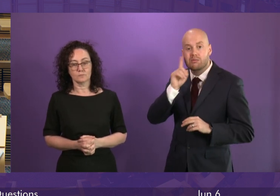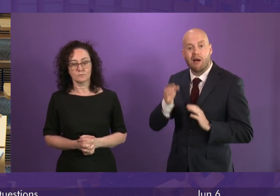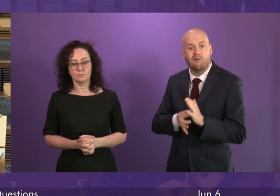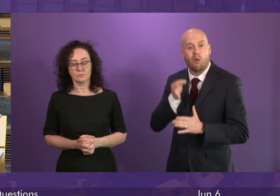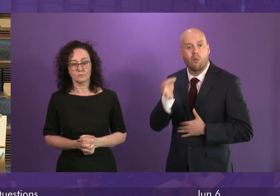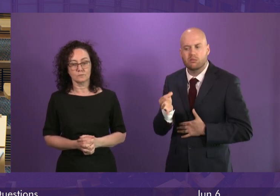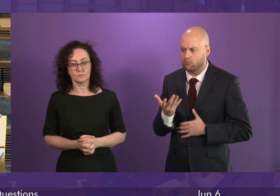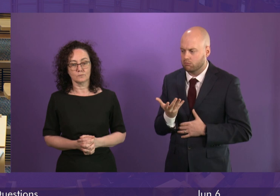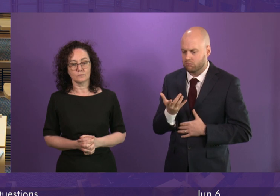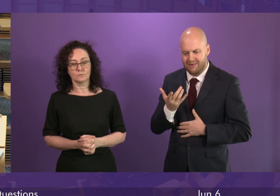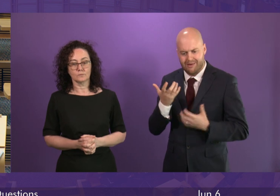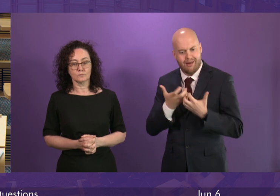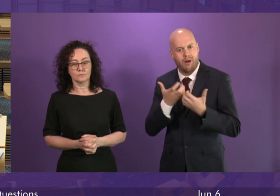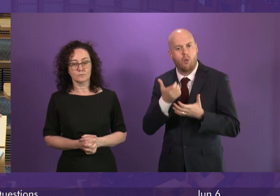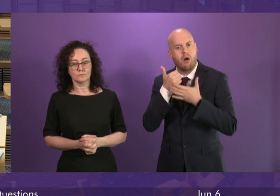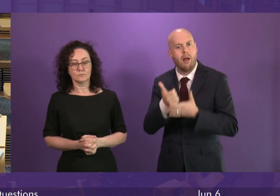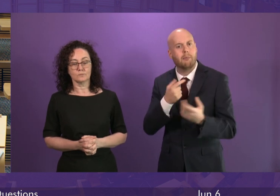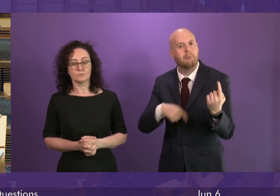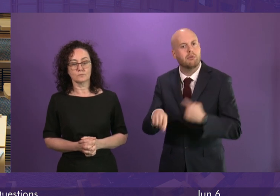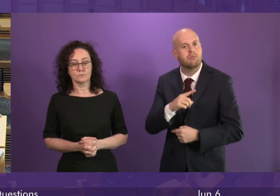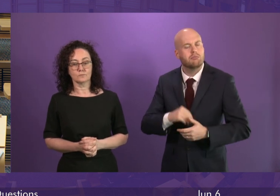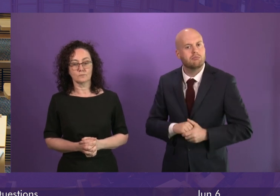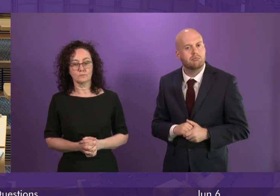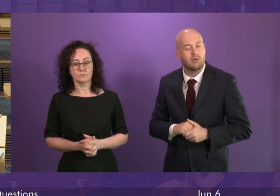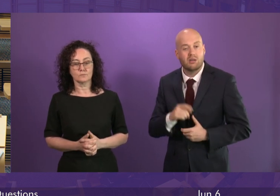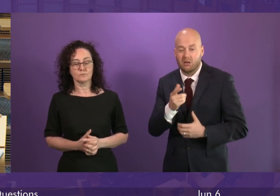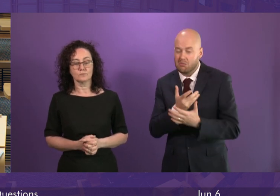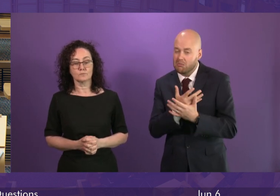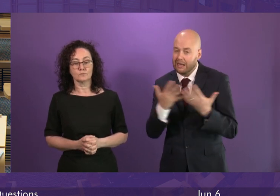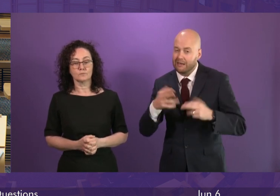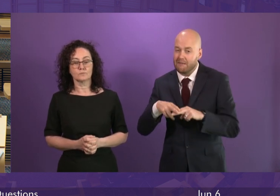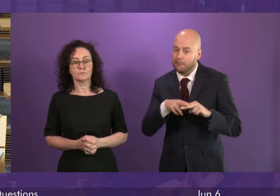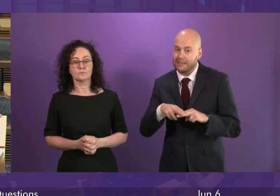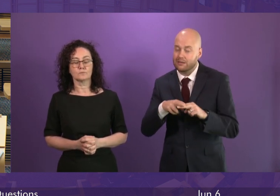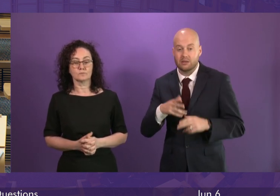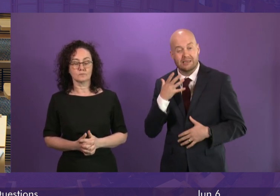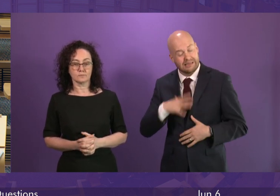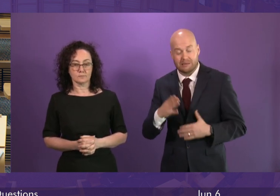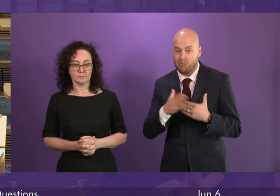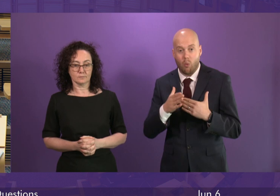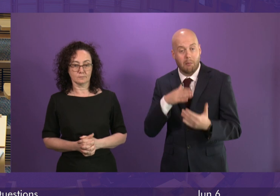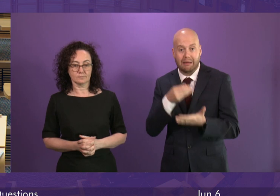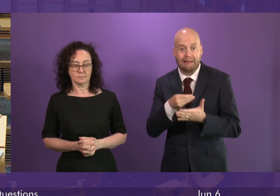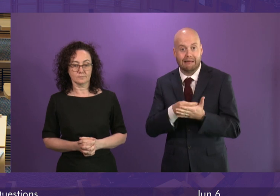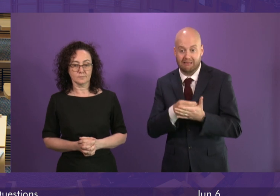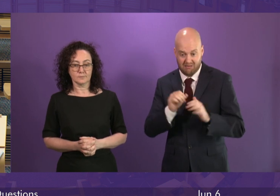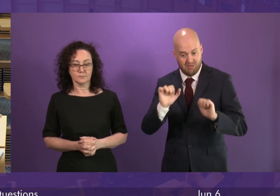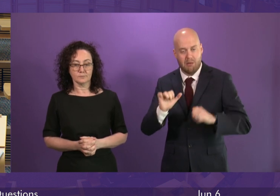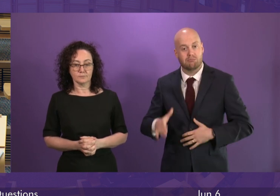“strongly fees that many families need additional money in their pockets now.” Those were